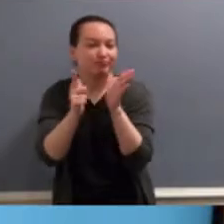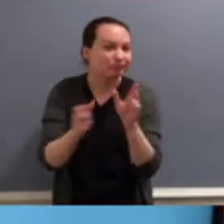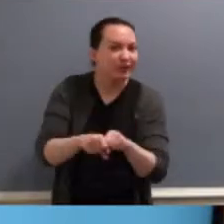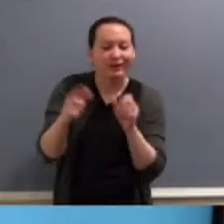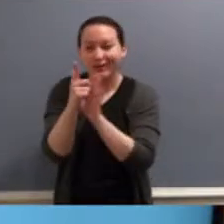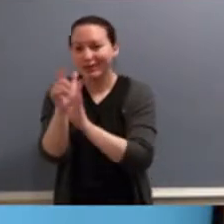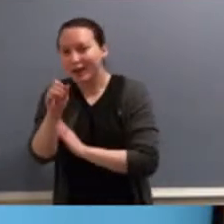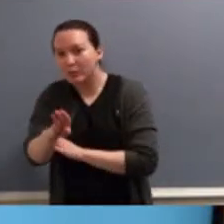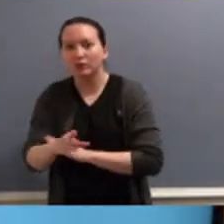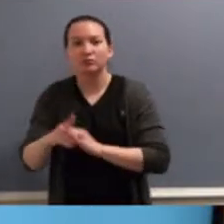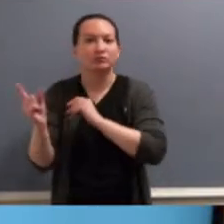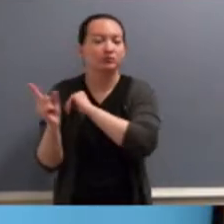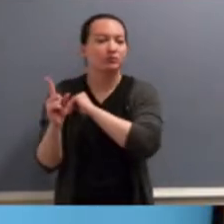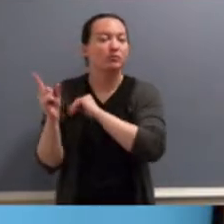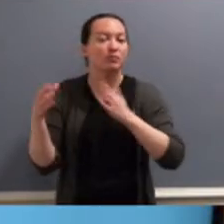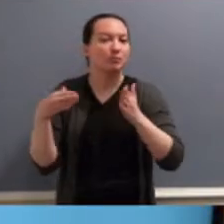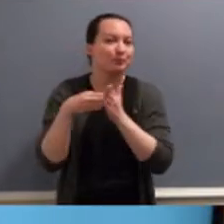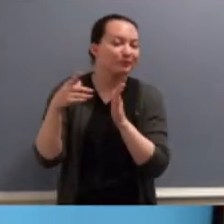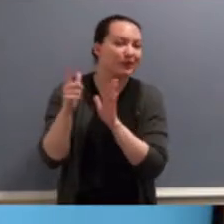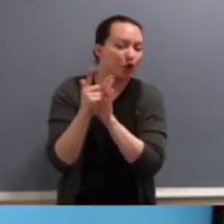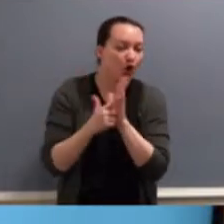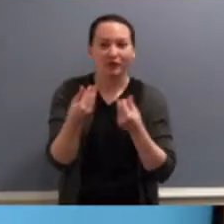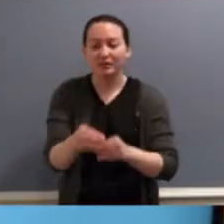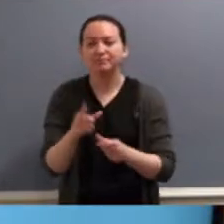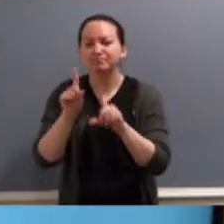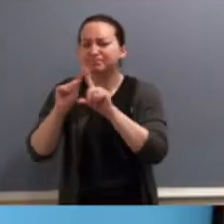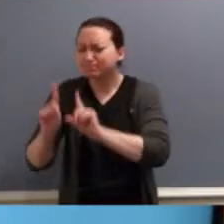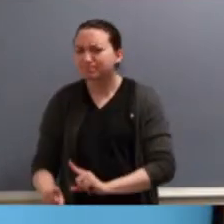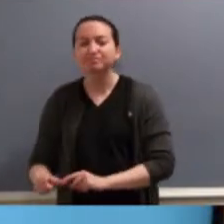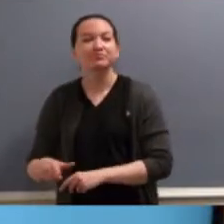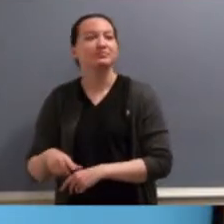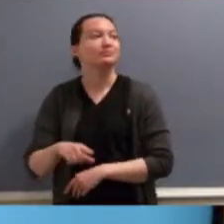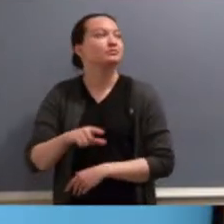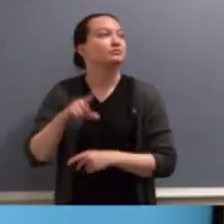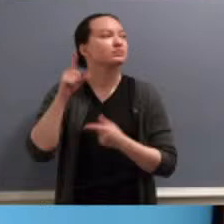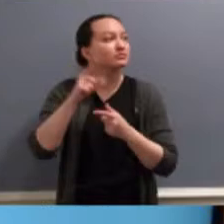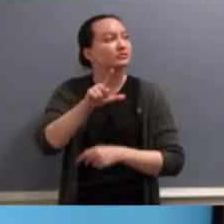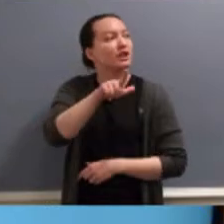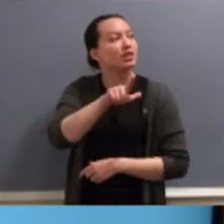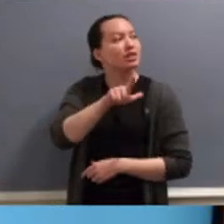office and it supports various programs such as our law enforcement assisted diversion program